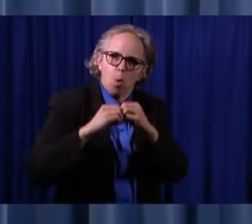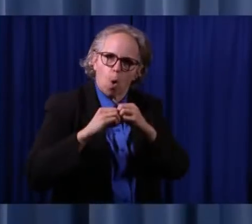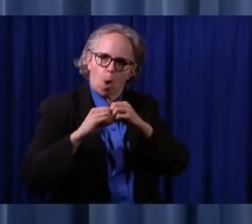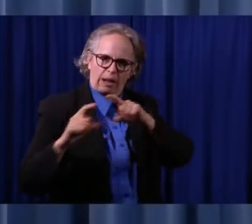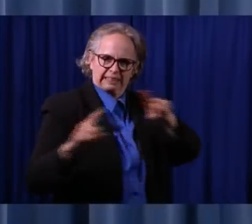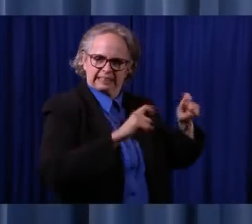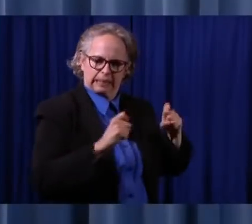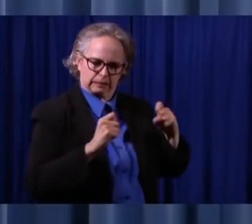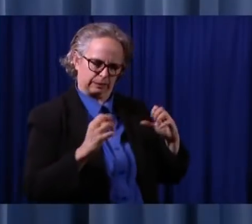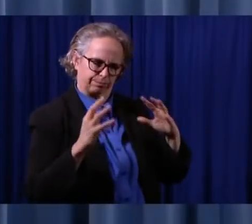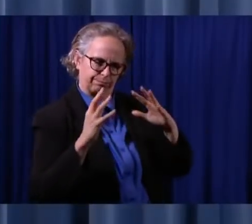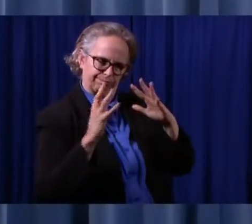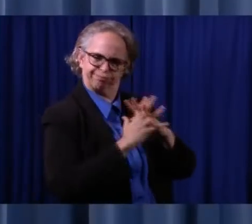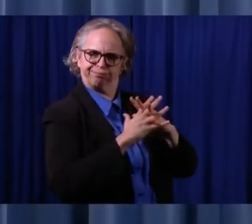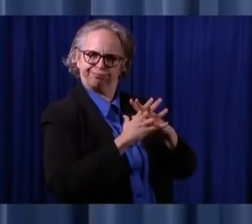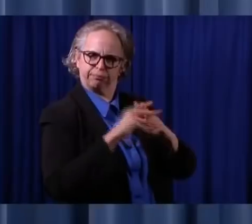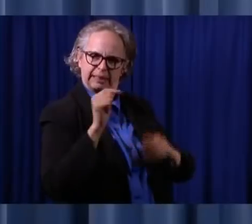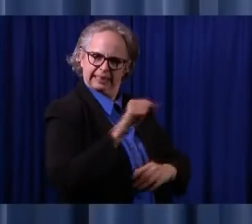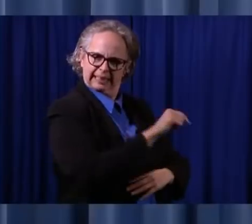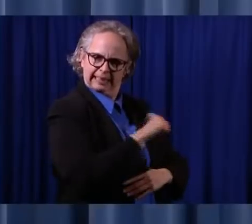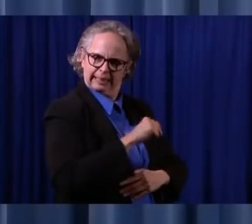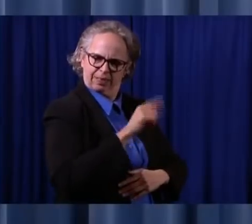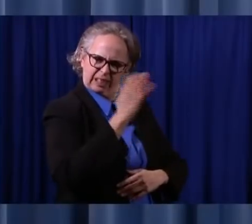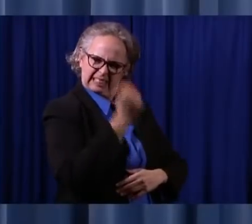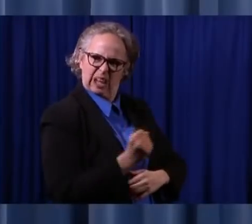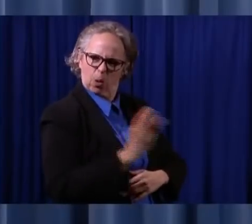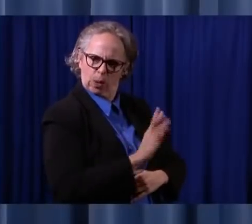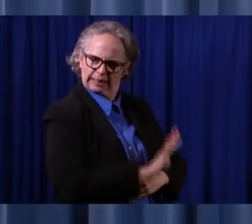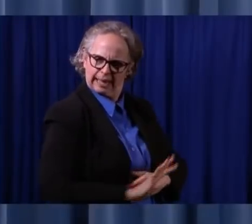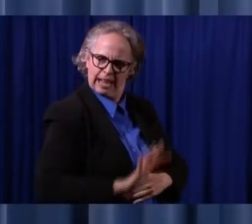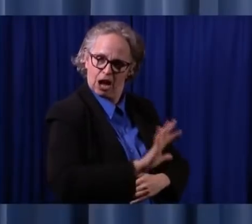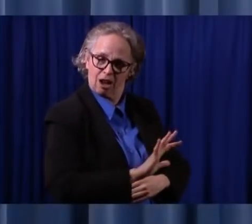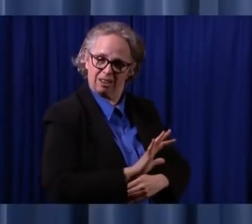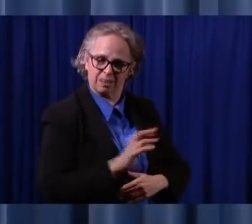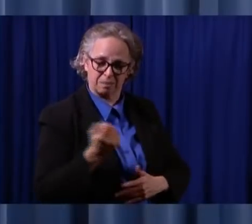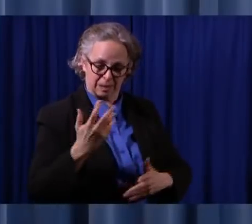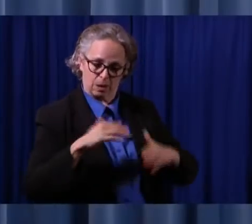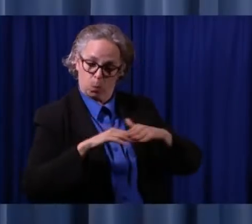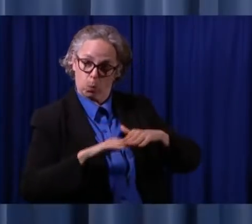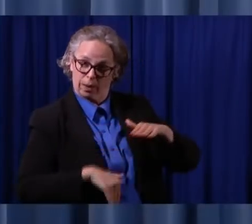THESE LOCATIONS , IN THE NEXT SEVERAL DAYS, WE WILL BE ANNOUNCING, THIS WILL BE AVAILABLE THROUGH THE NEWS MEDIA IN THE DAYTON AREA AND